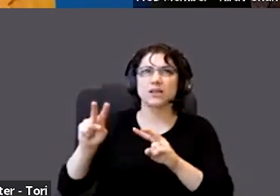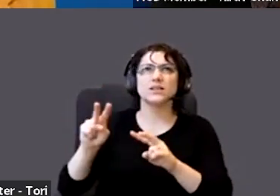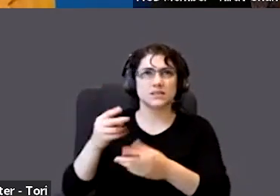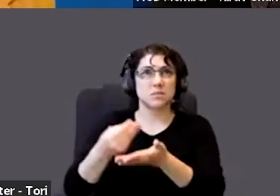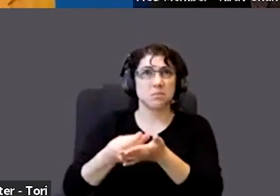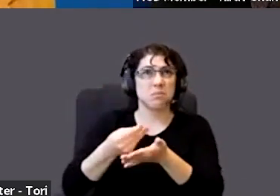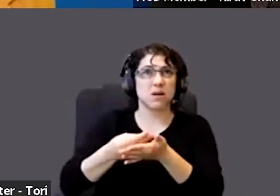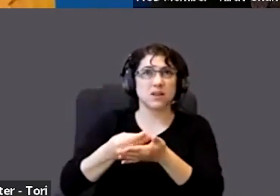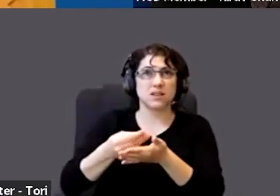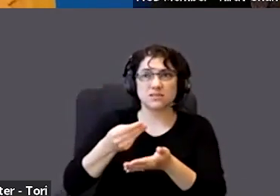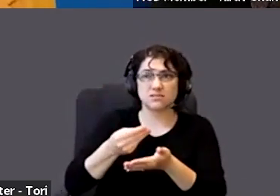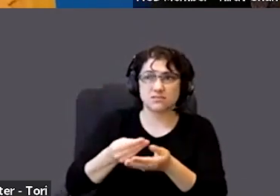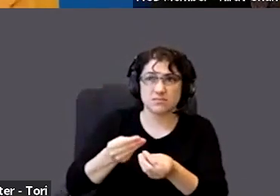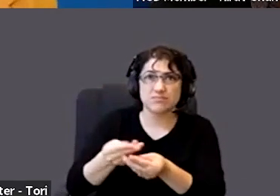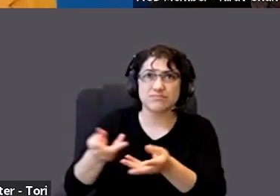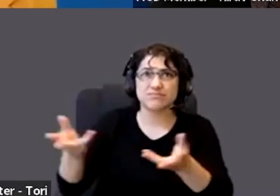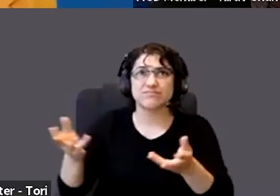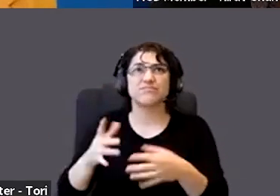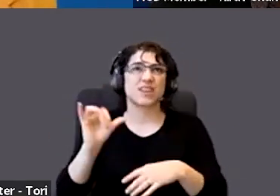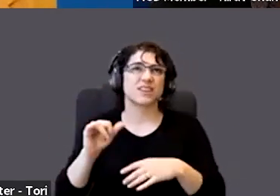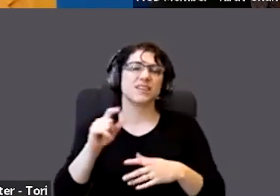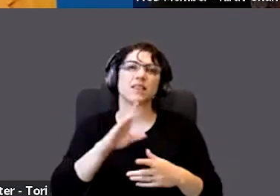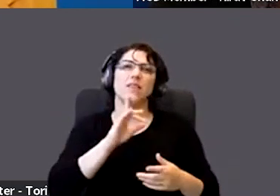That would be incredibly helpful, yes. Josh.